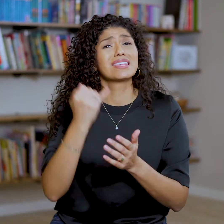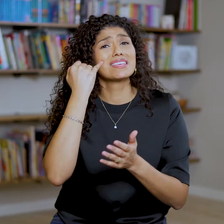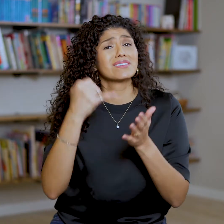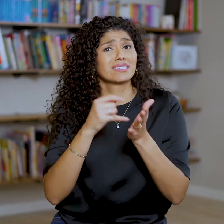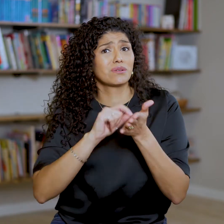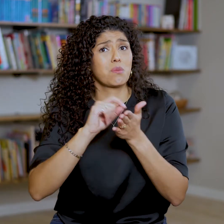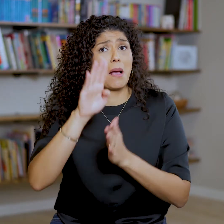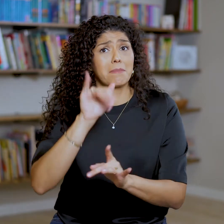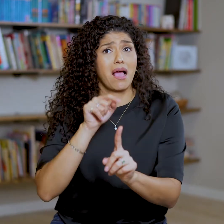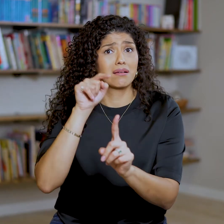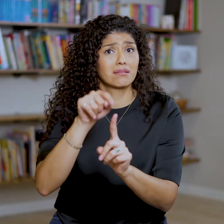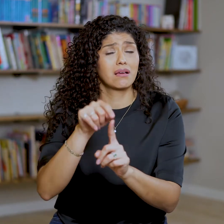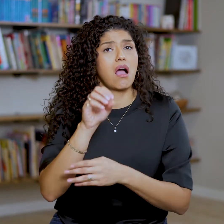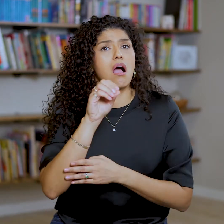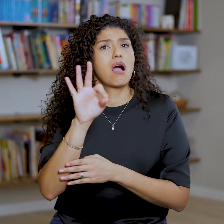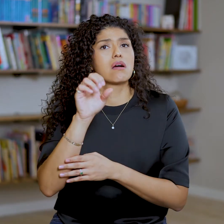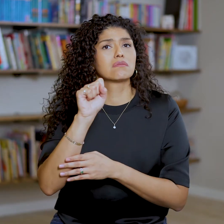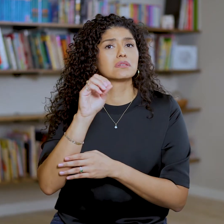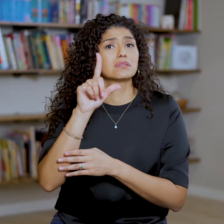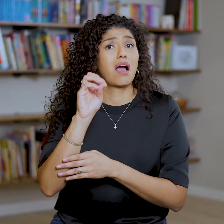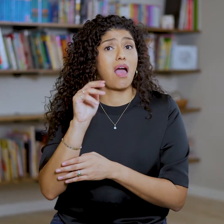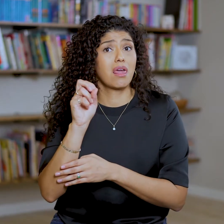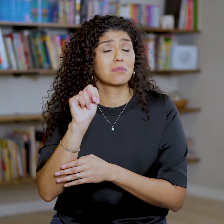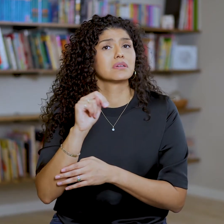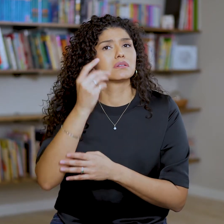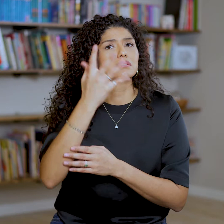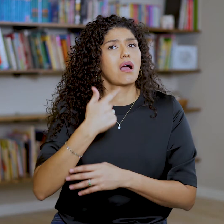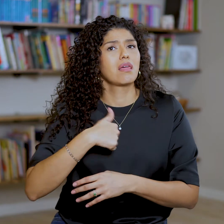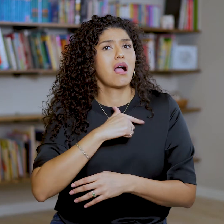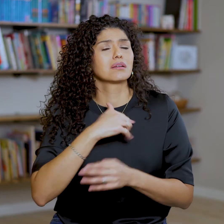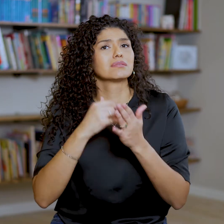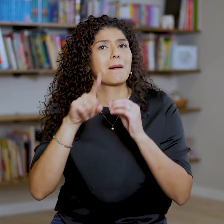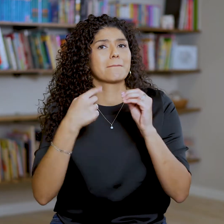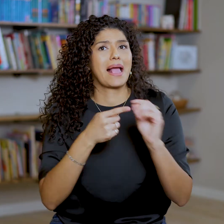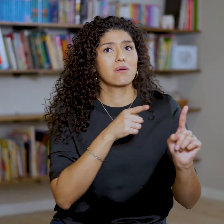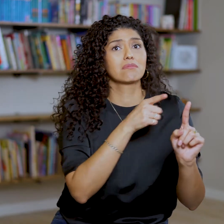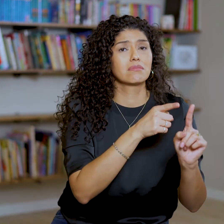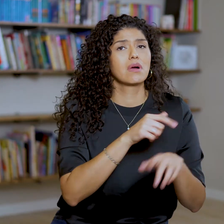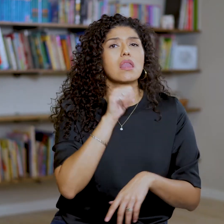If it’s by David, “Of Solomon” is telling us it’s about Solomon—